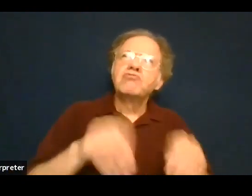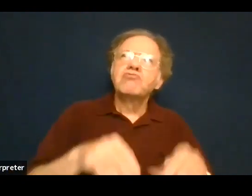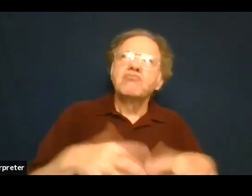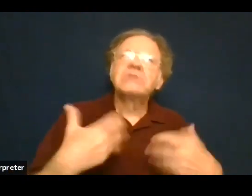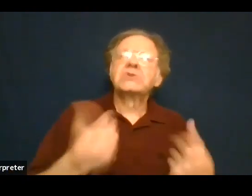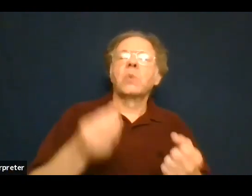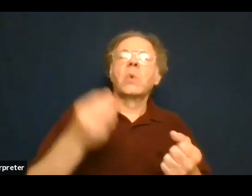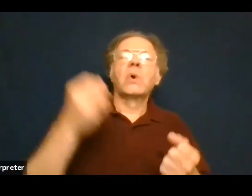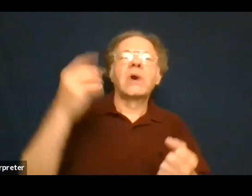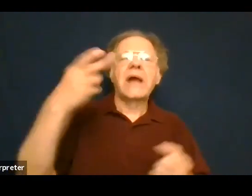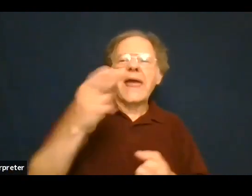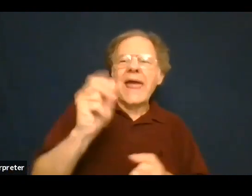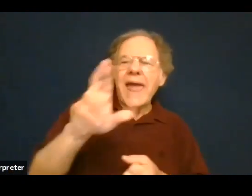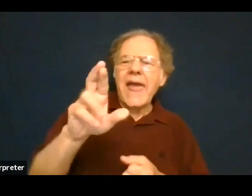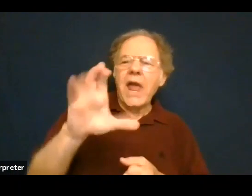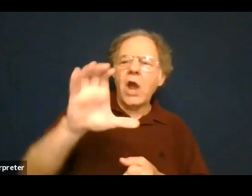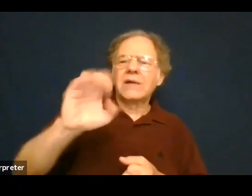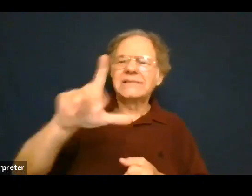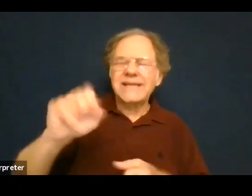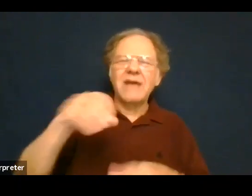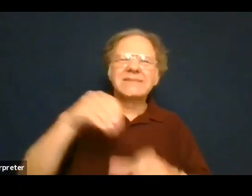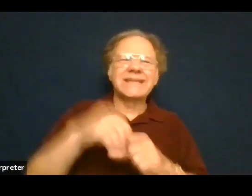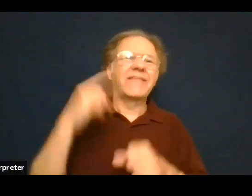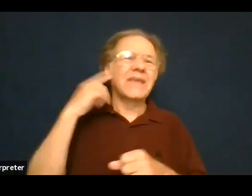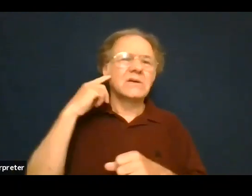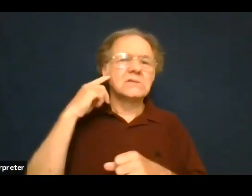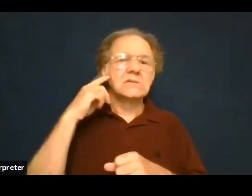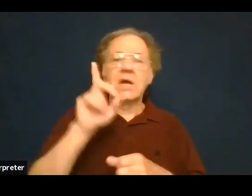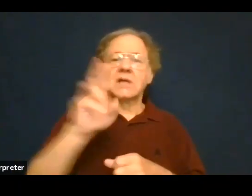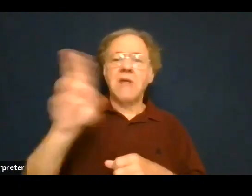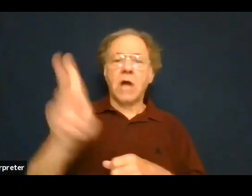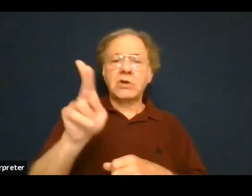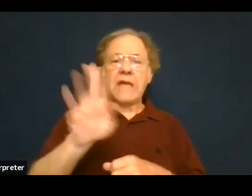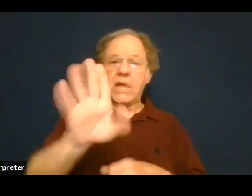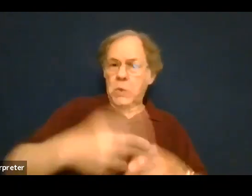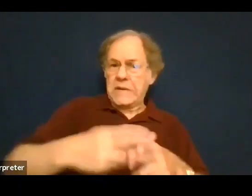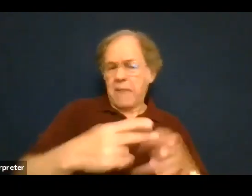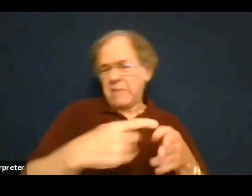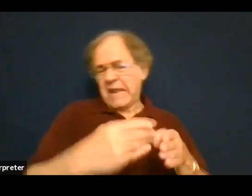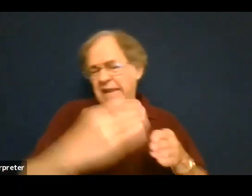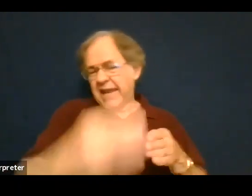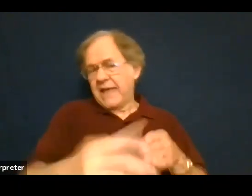Dr. Koleilat, this has your name next to it, but anybody is welcome to answer. Great.